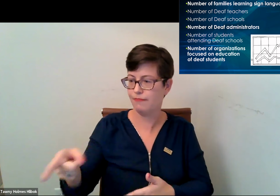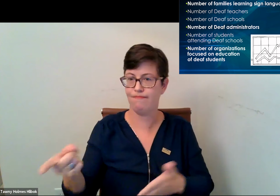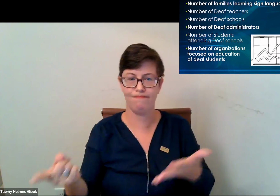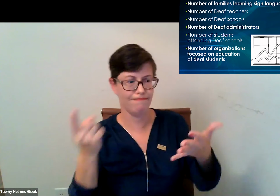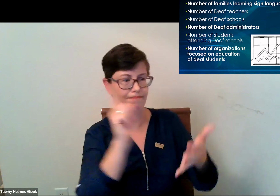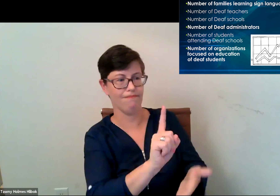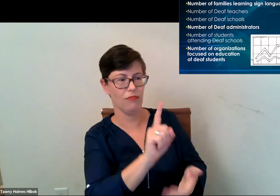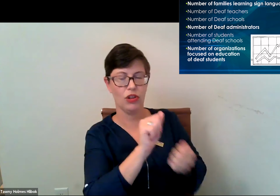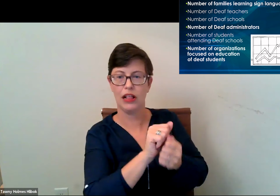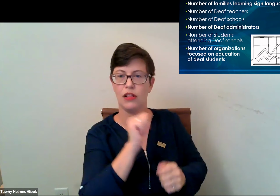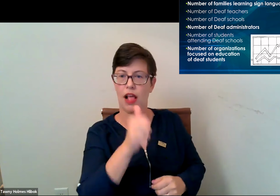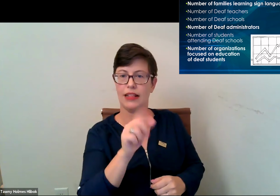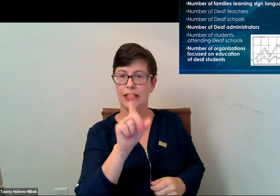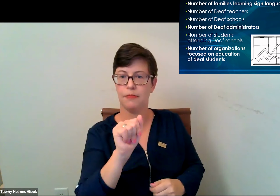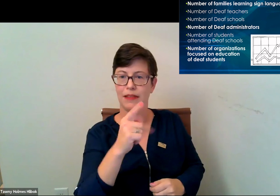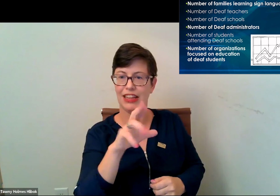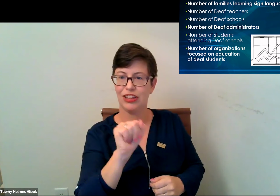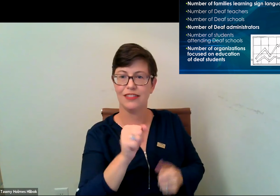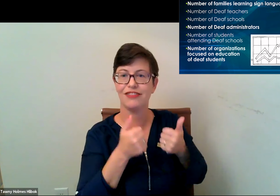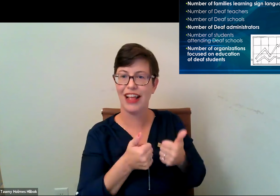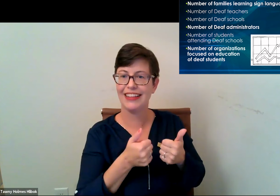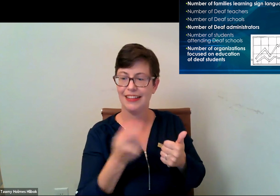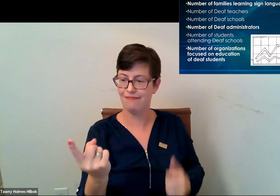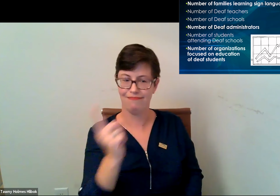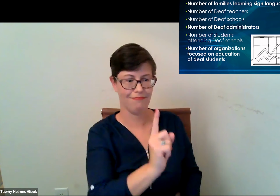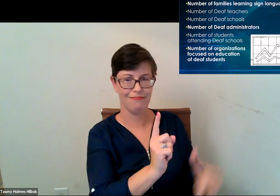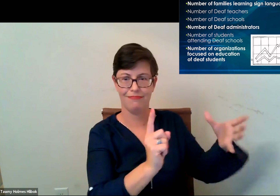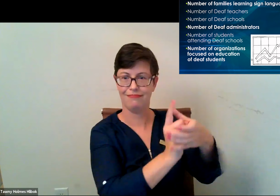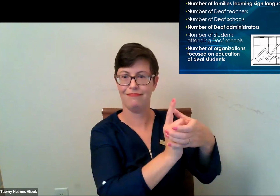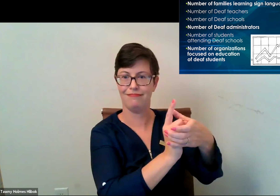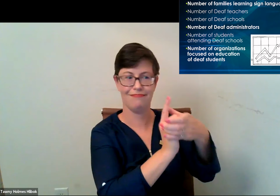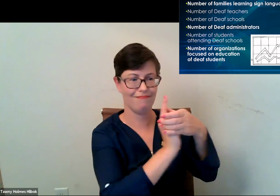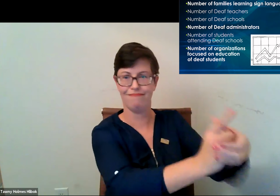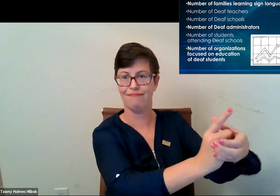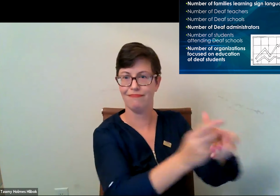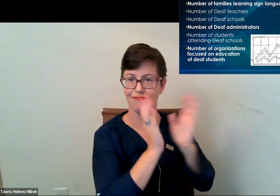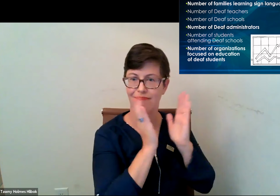or has a disability, they are then expected to join their non disabled peers in the classroom.